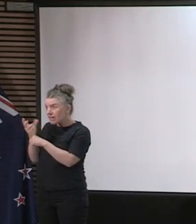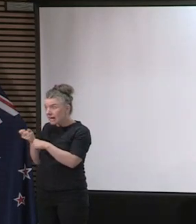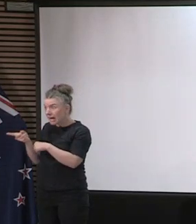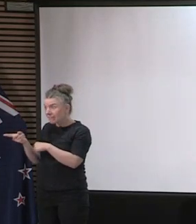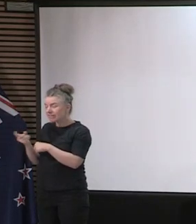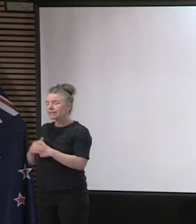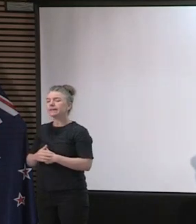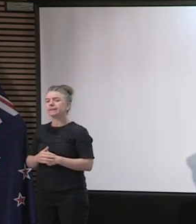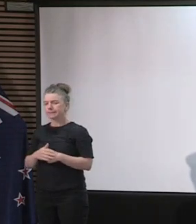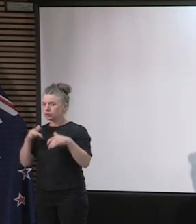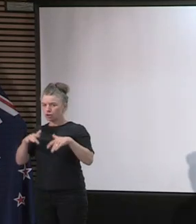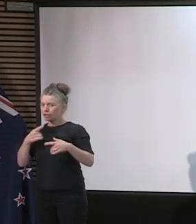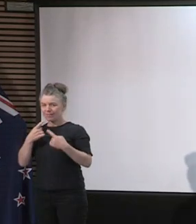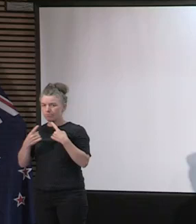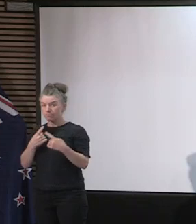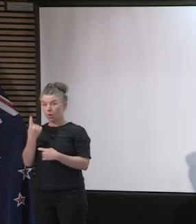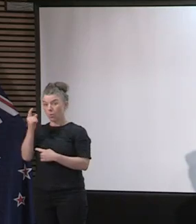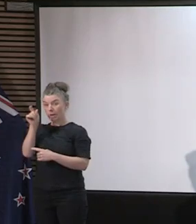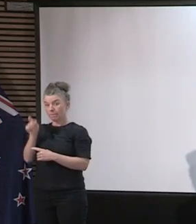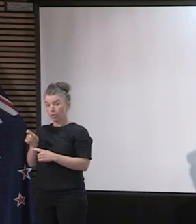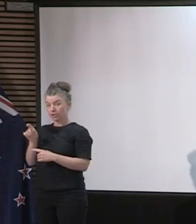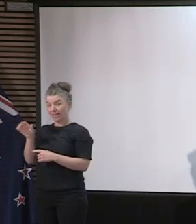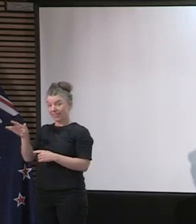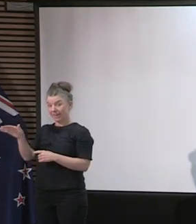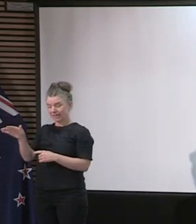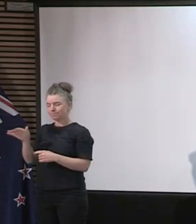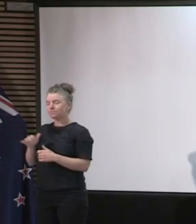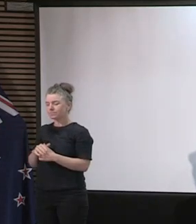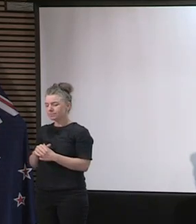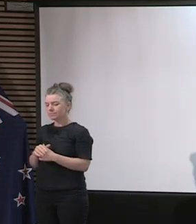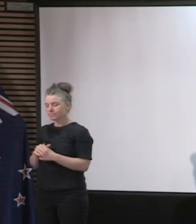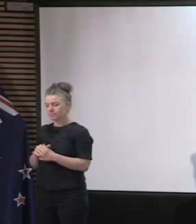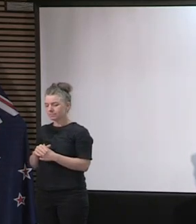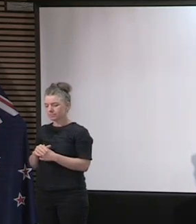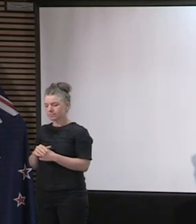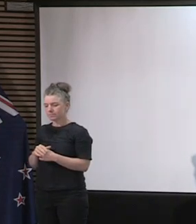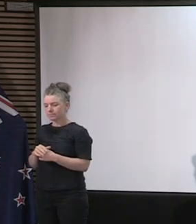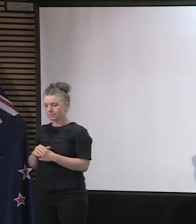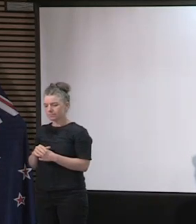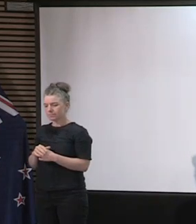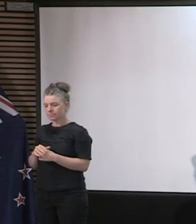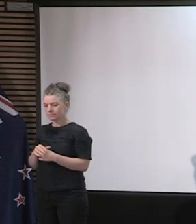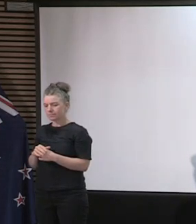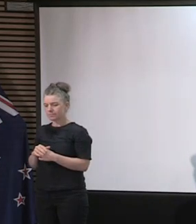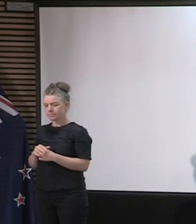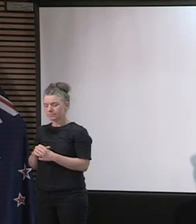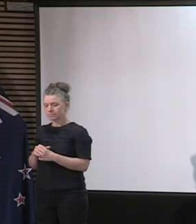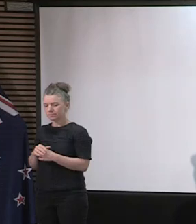at this point. However, what